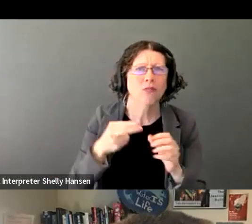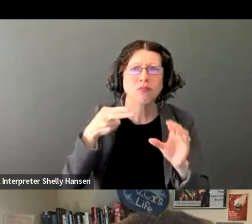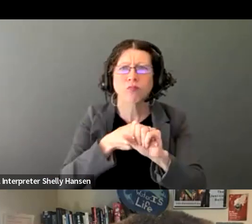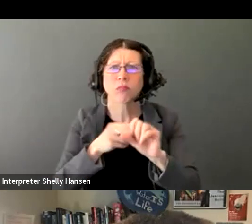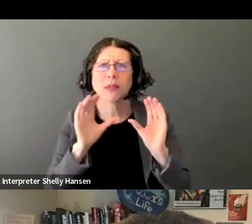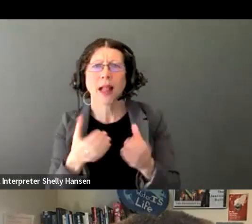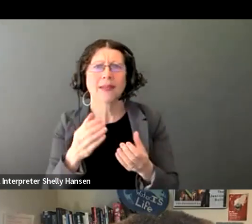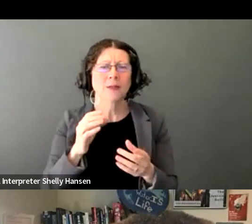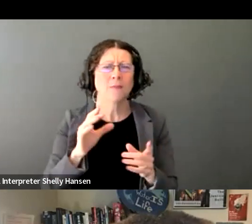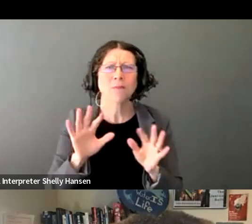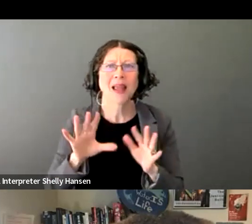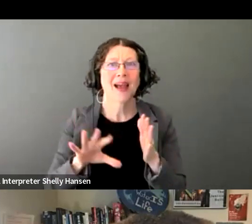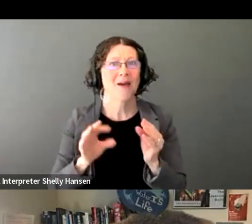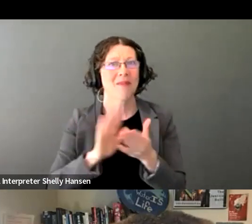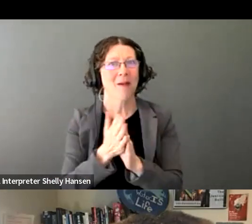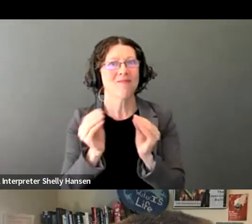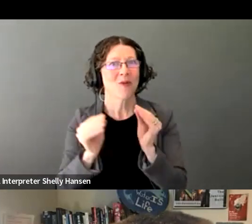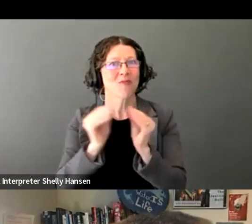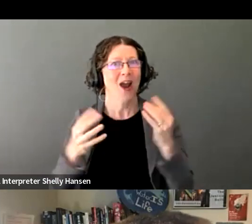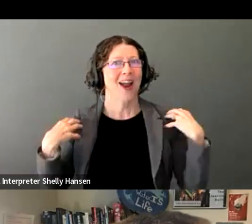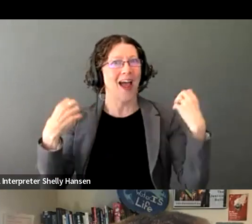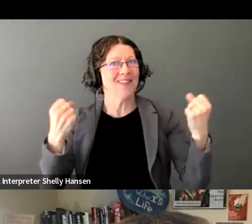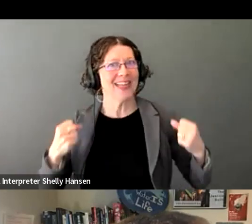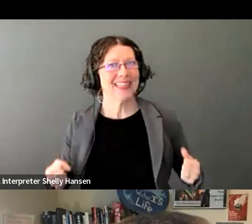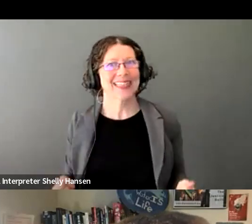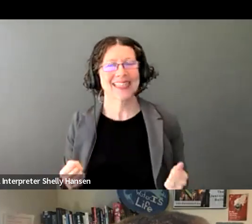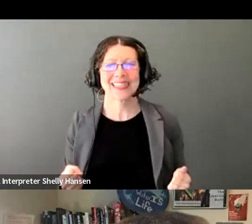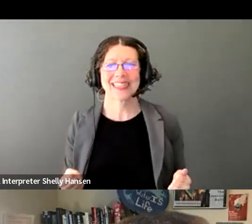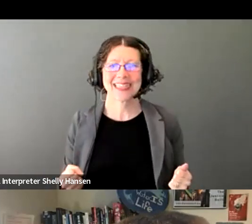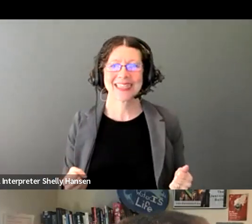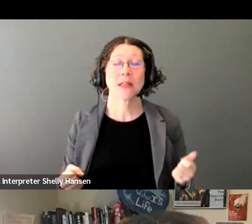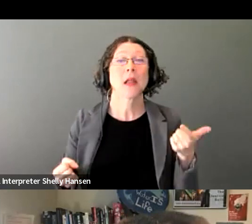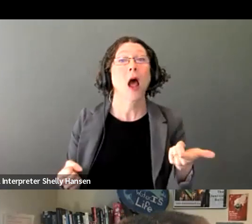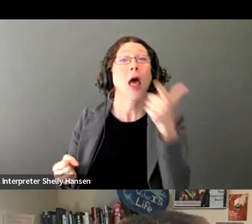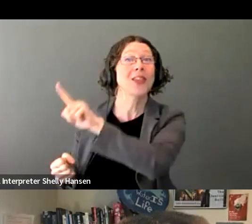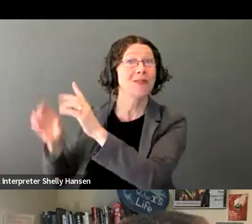And I gained more and more confidence, and on the other side of it, acrylic painting,